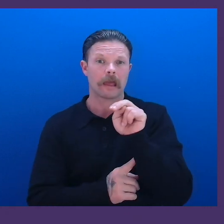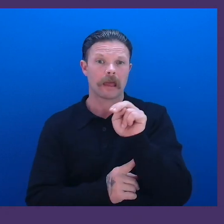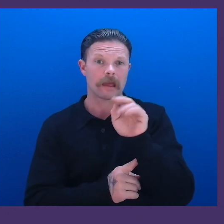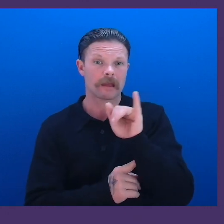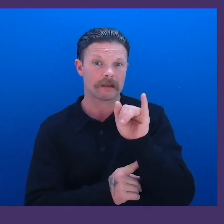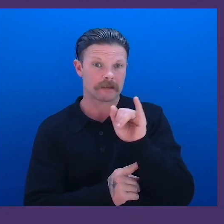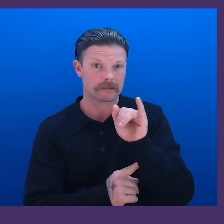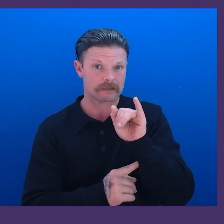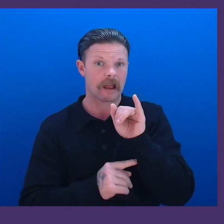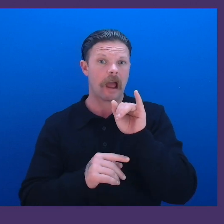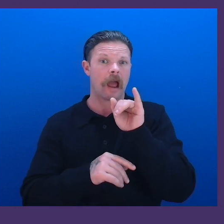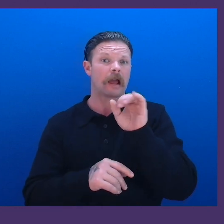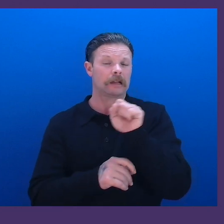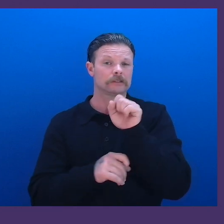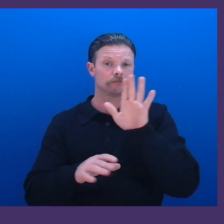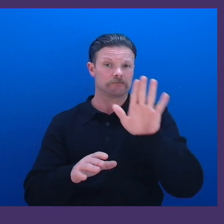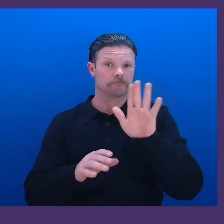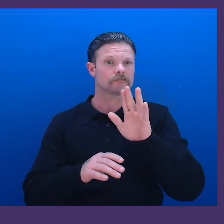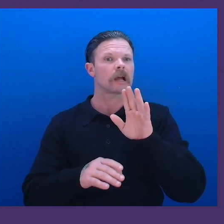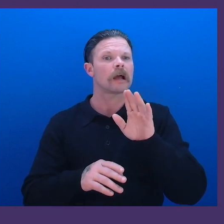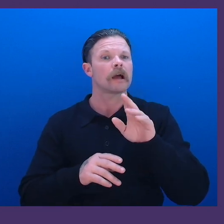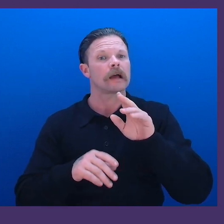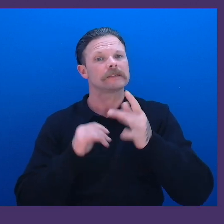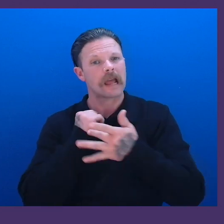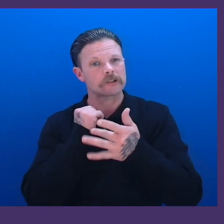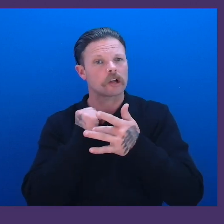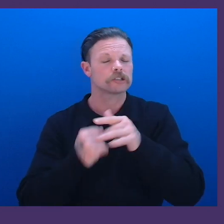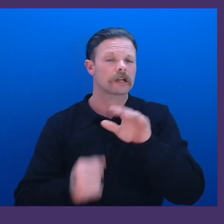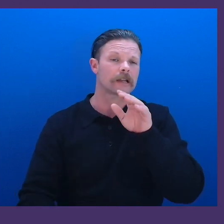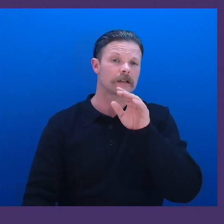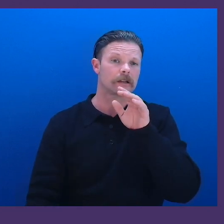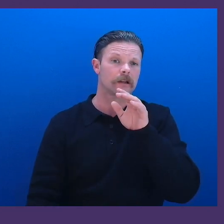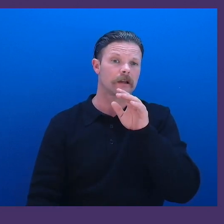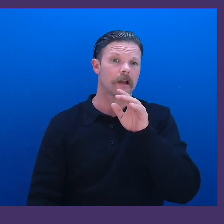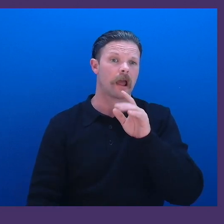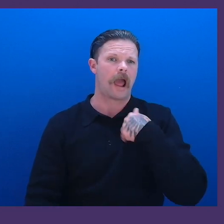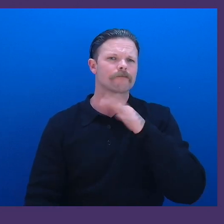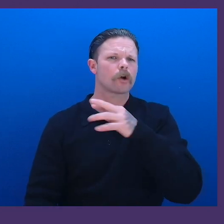This framework has four components. It's govern, map, measure, and manage.